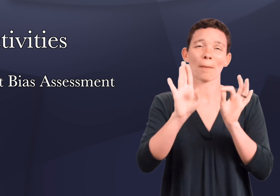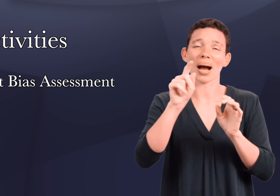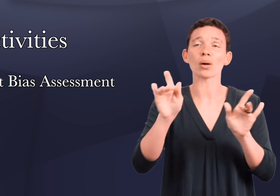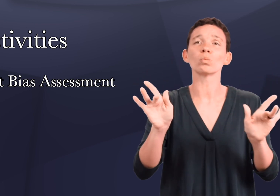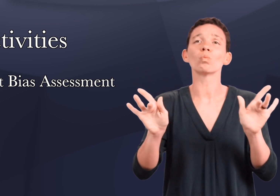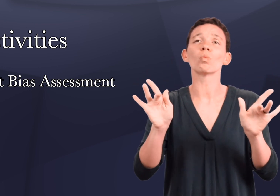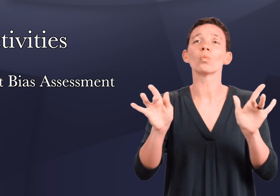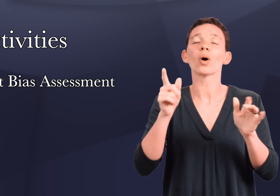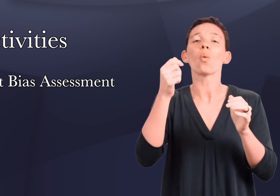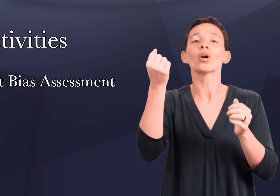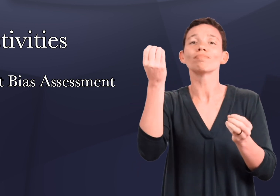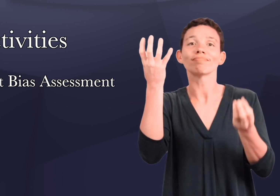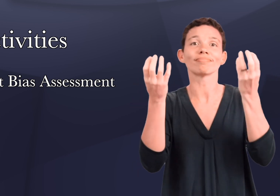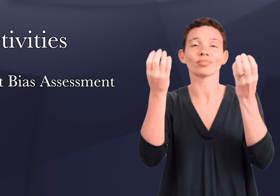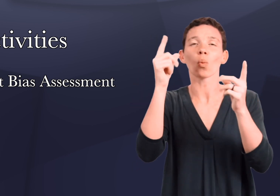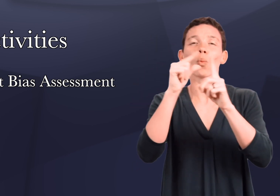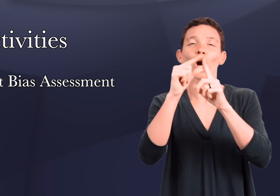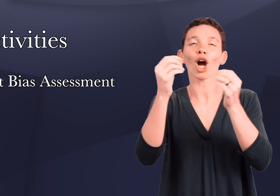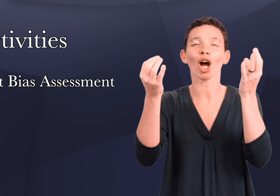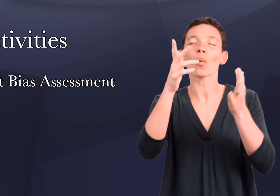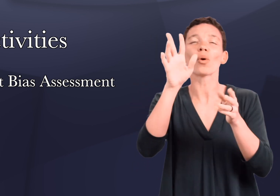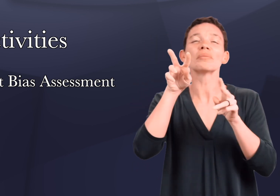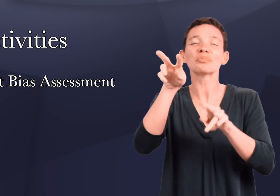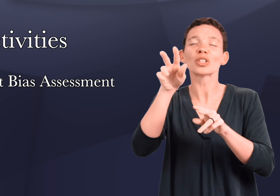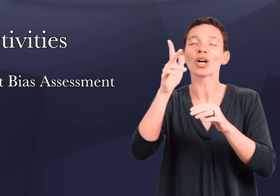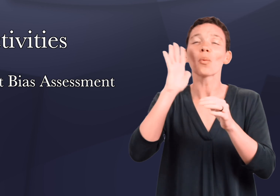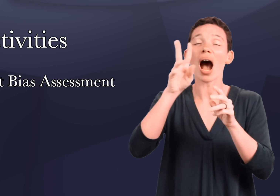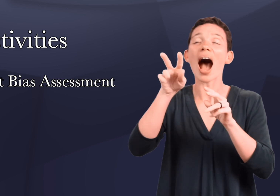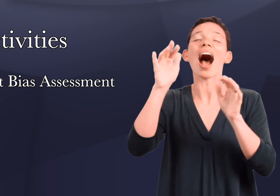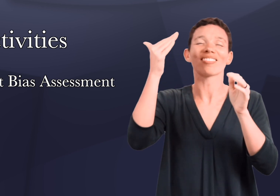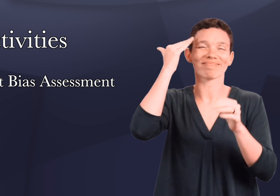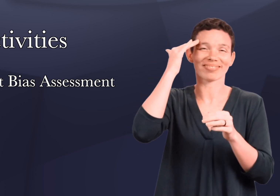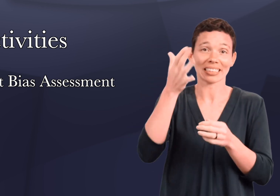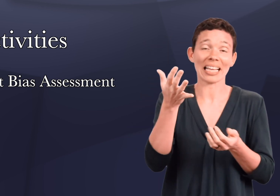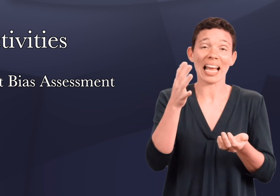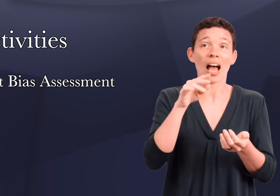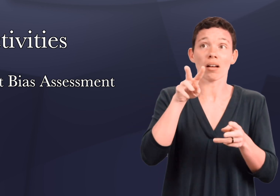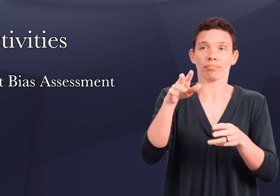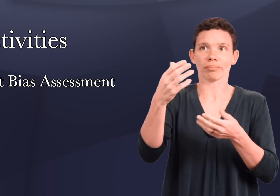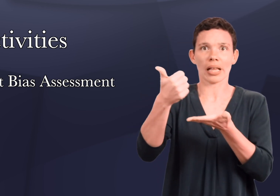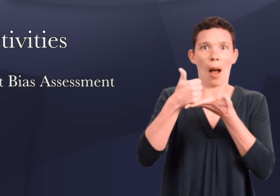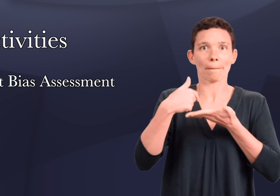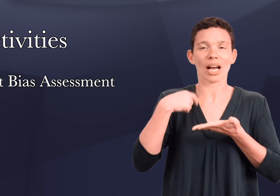You choose between words, and it will reveal your bias. Their instructions.